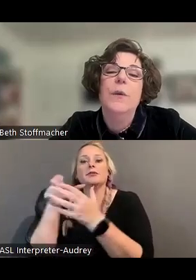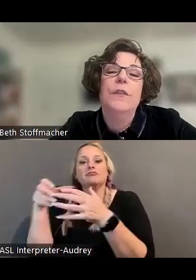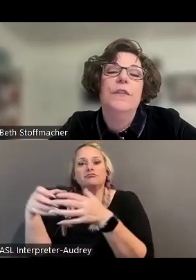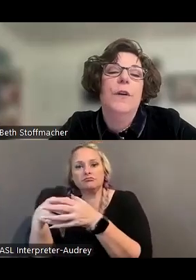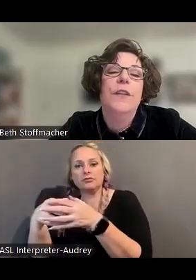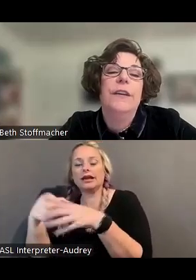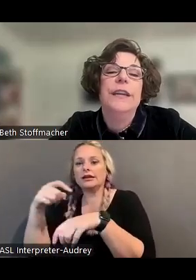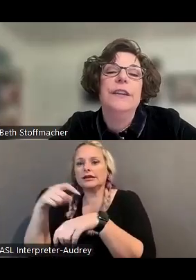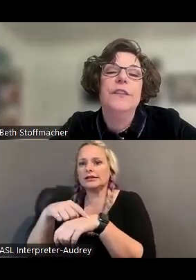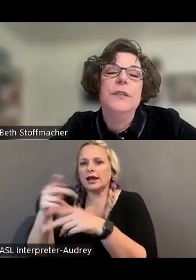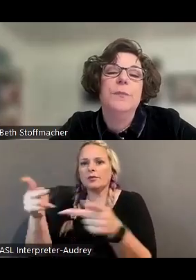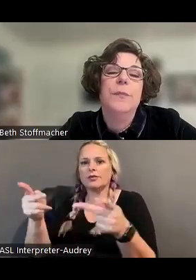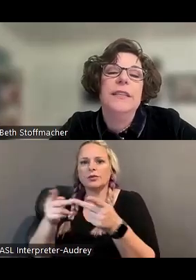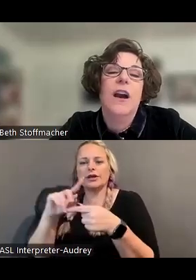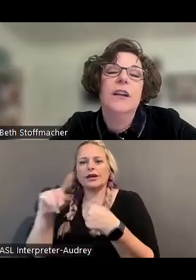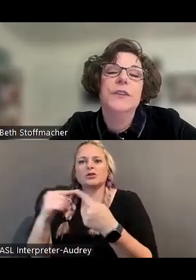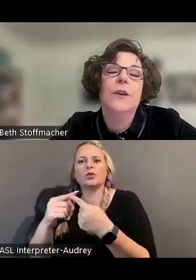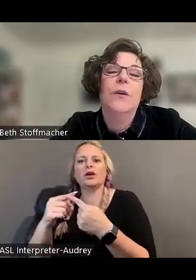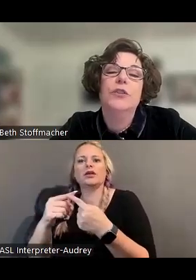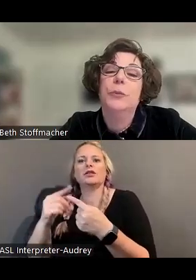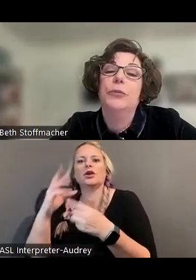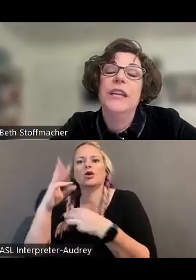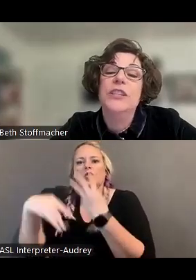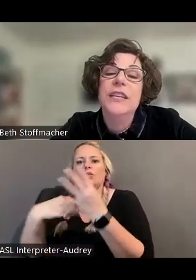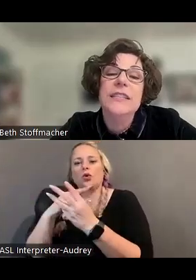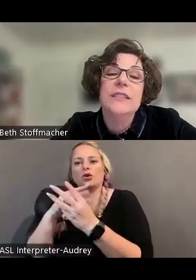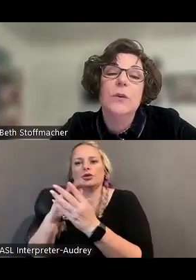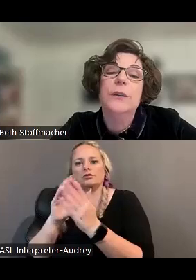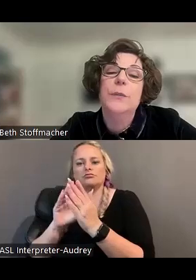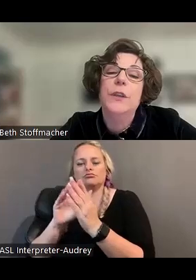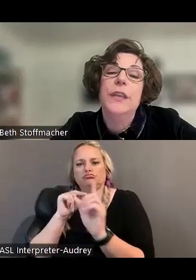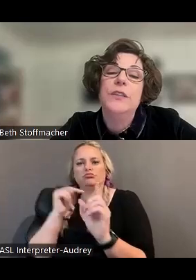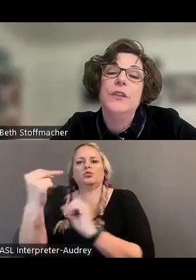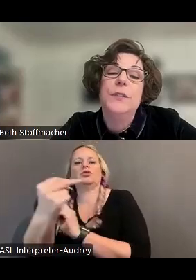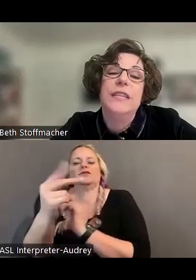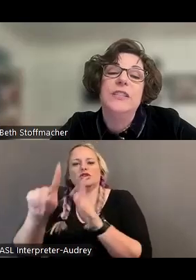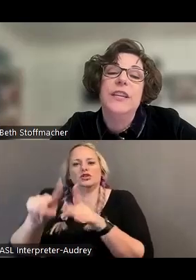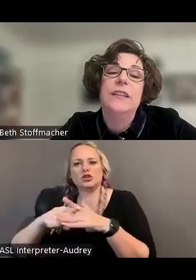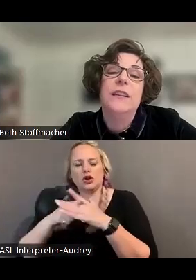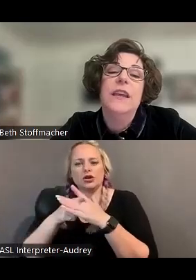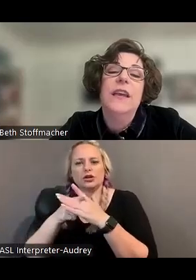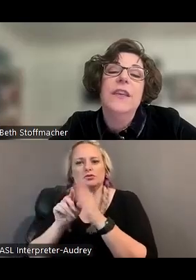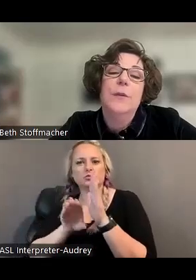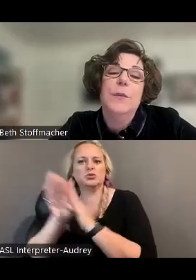before they're influenced by doctrine, cultural prejudice, or community superstition. The image